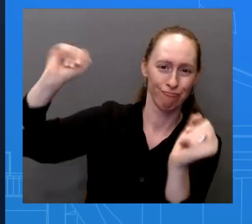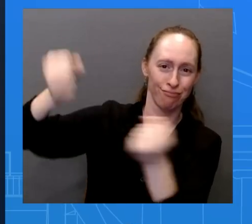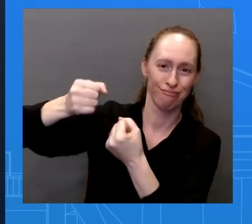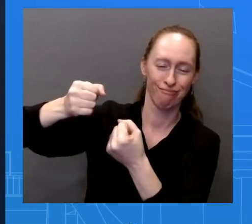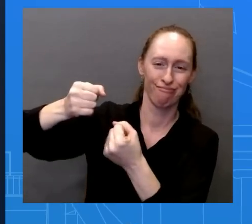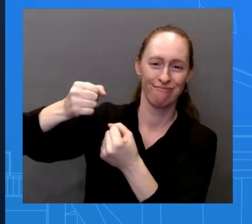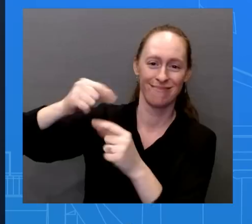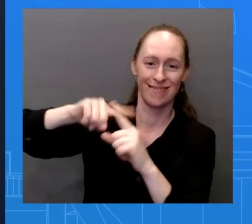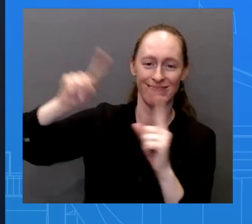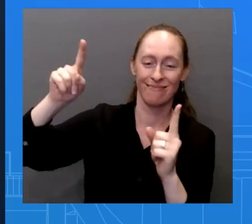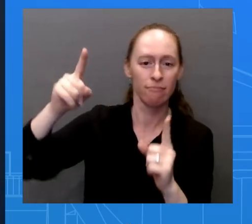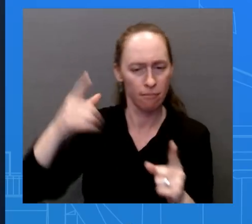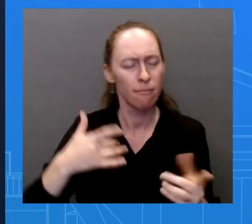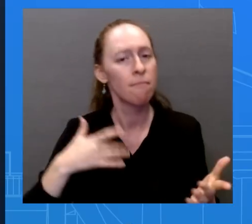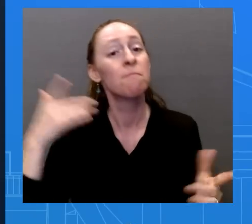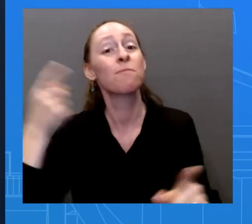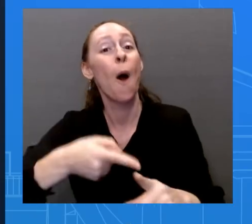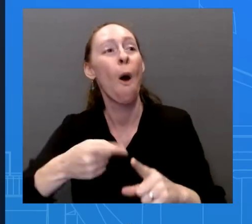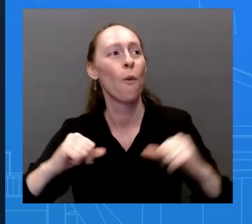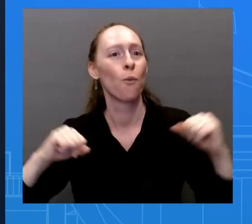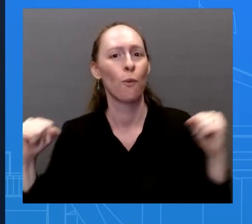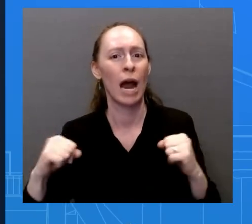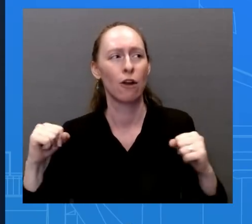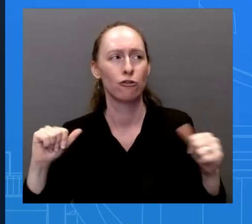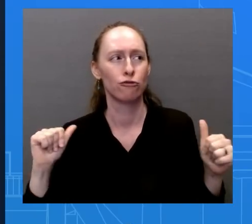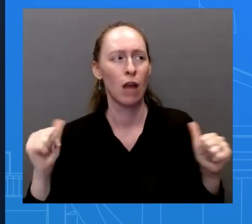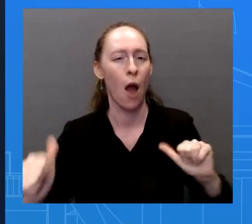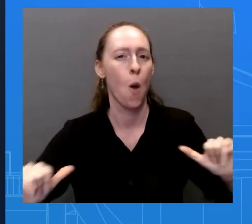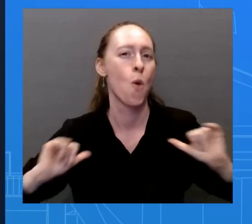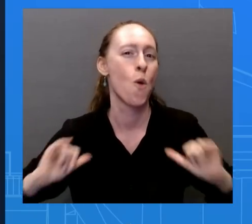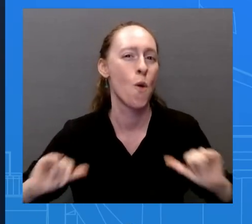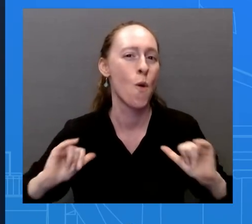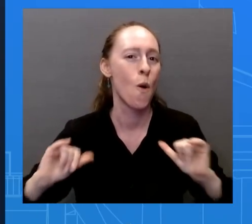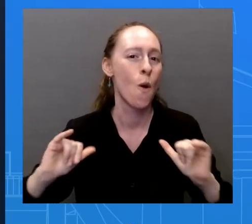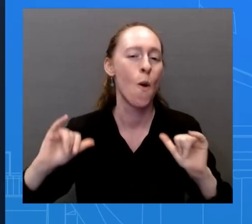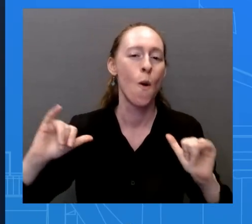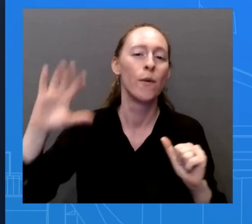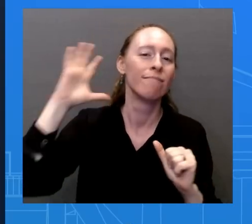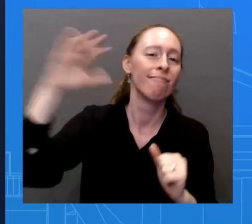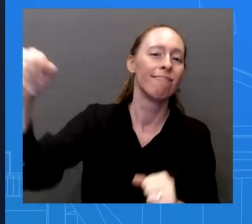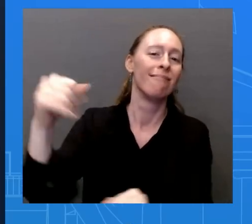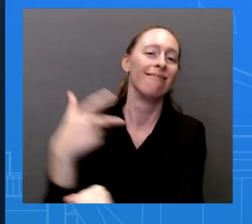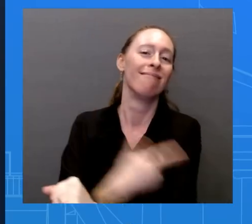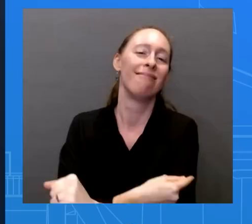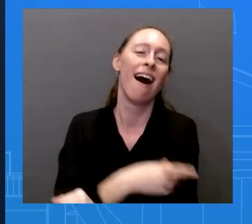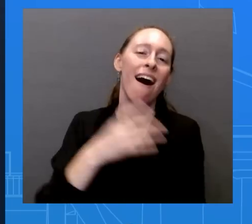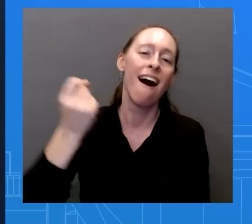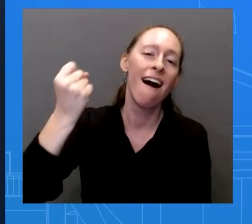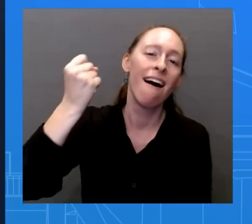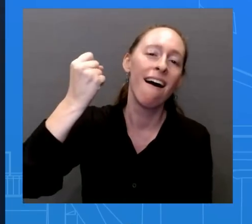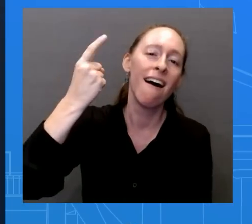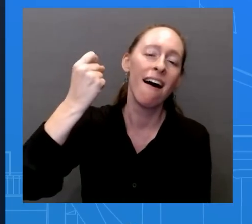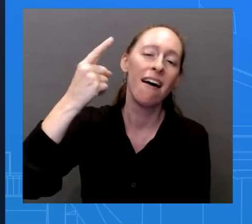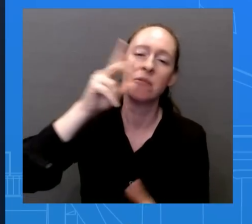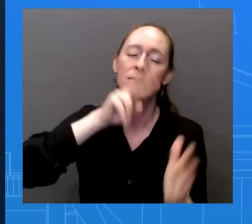we're expecting more people to get the COVID vaccine. And we're going to do everything we can to get the word out. And all of us are speaking about it.